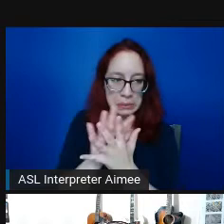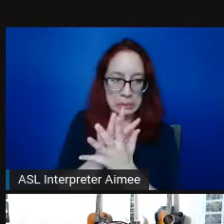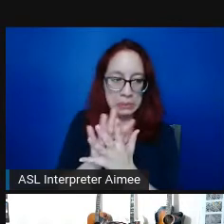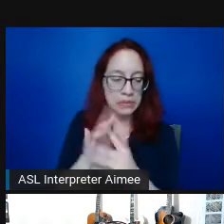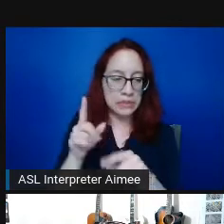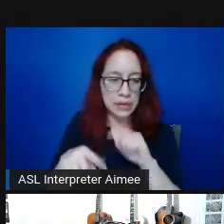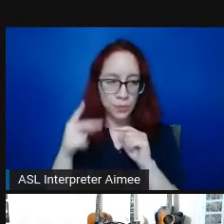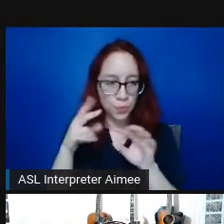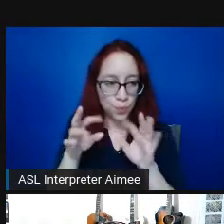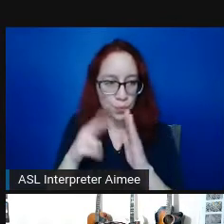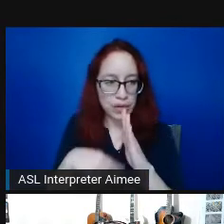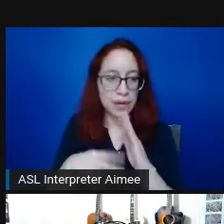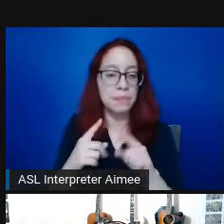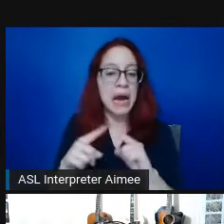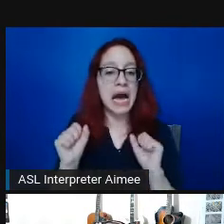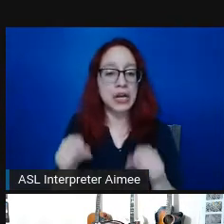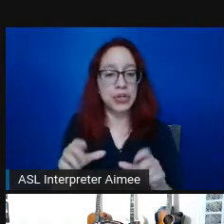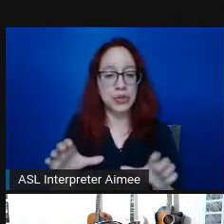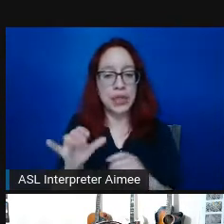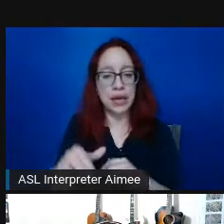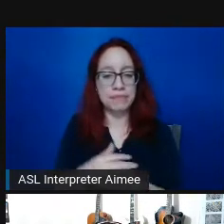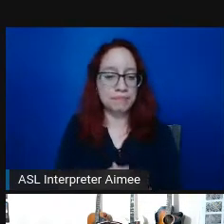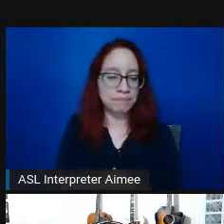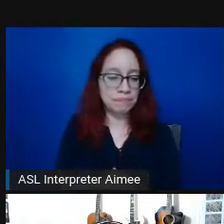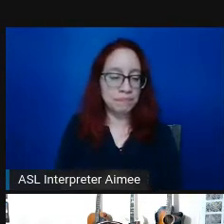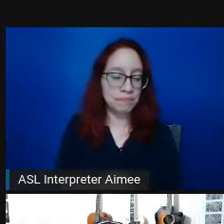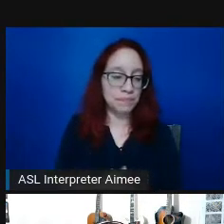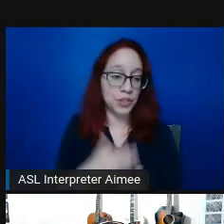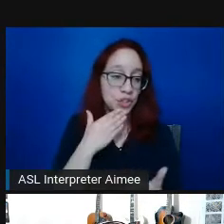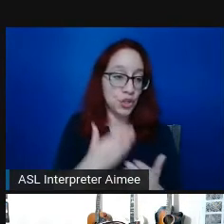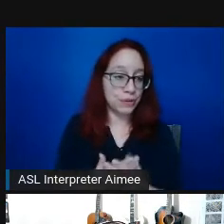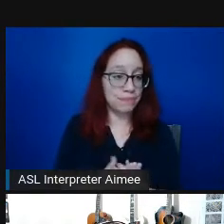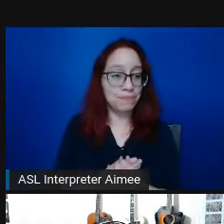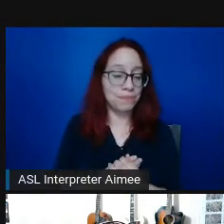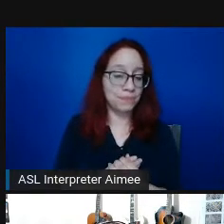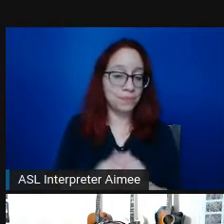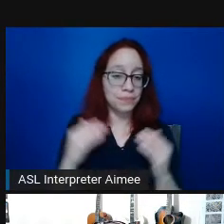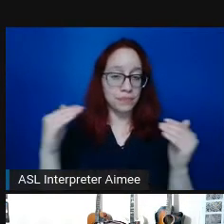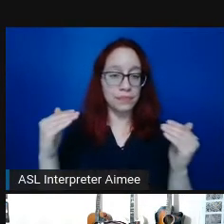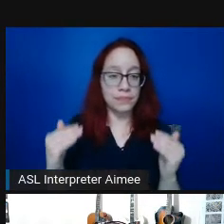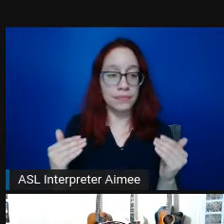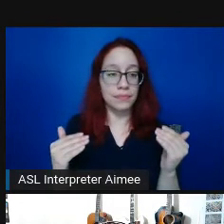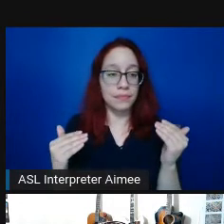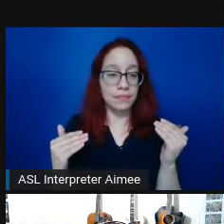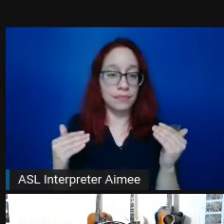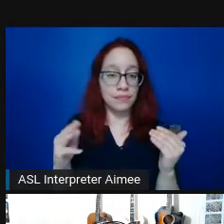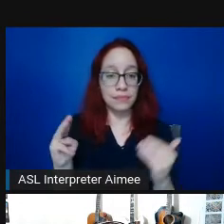but I was able to sort that out, so that's good. The next one I've got is this media and text block.